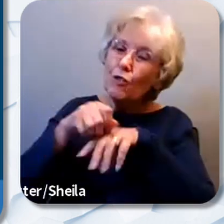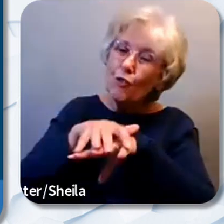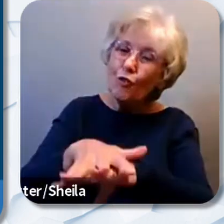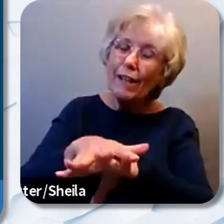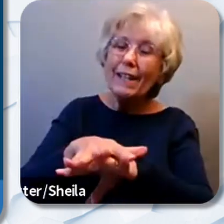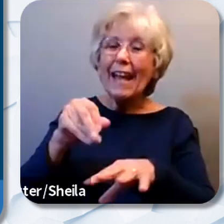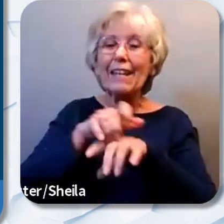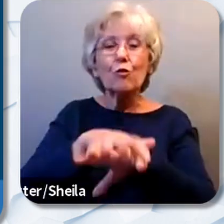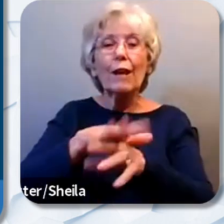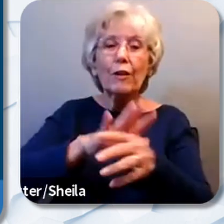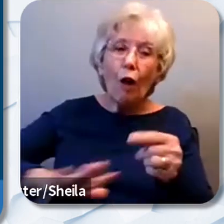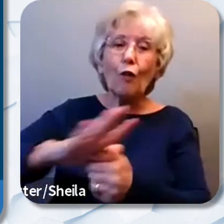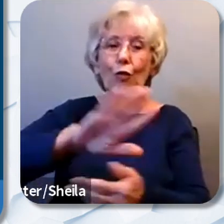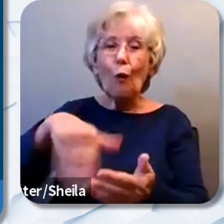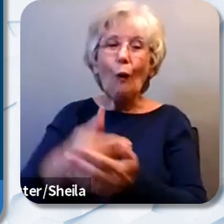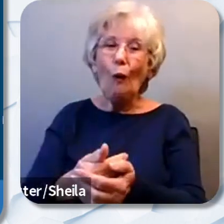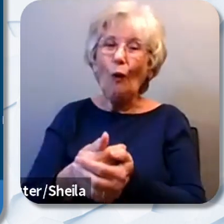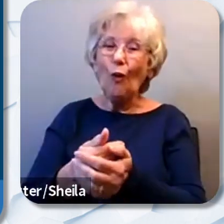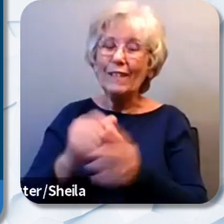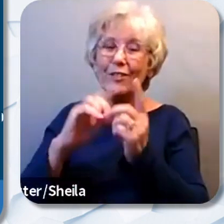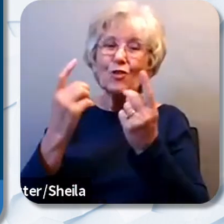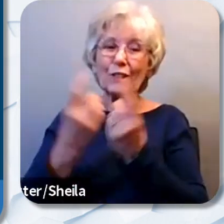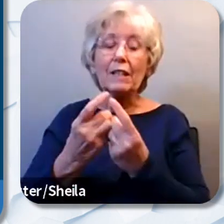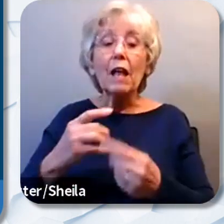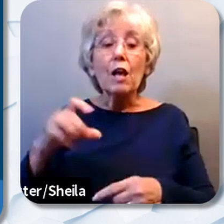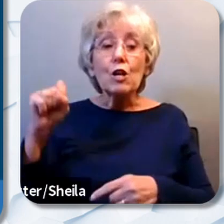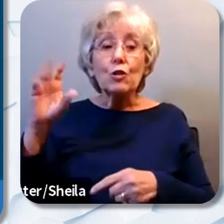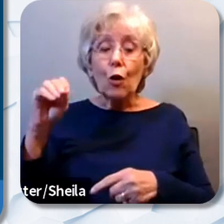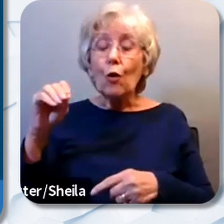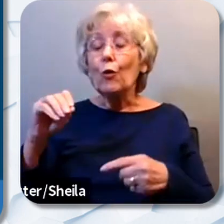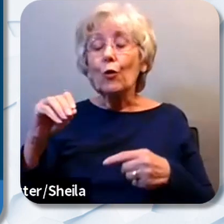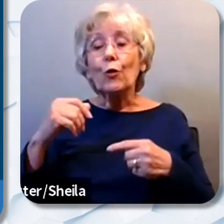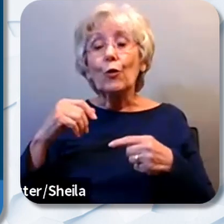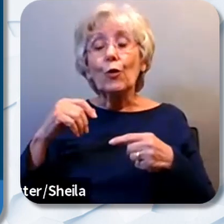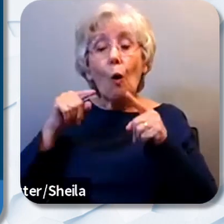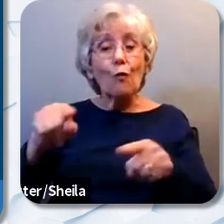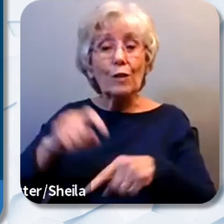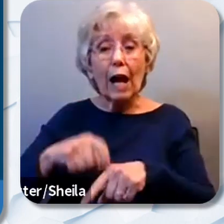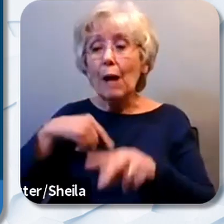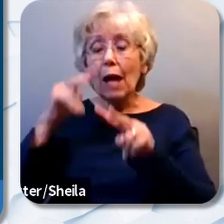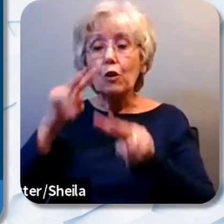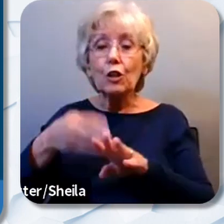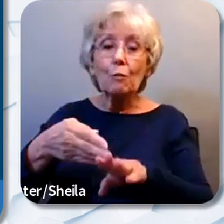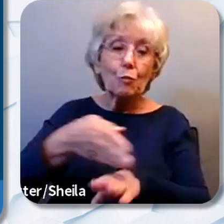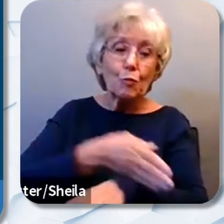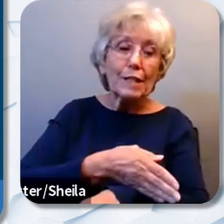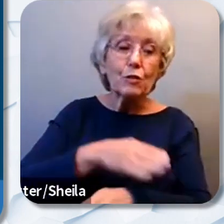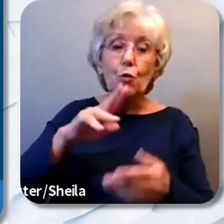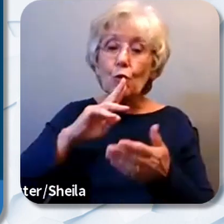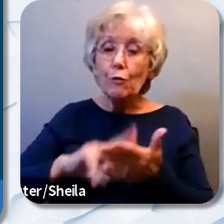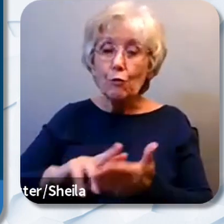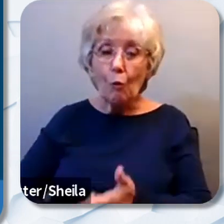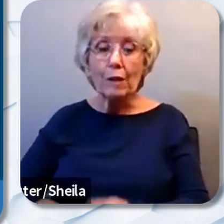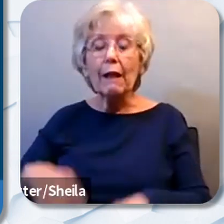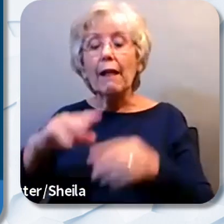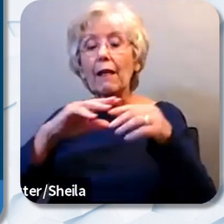the district. And so, over time, I took a look at preschool role in CSP enrollment to continue on as